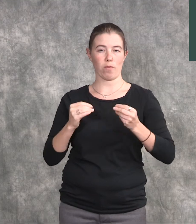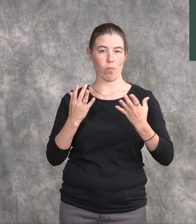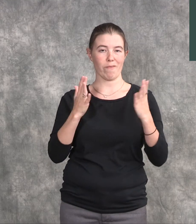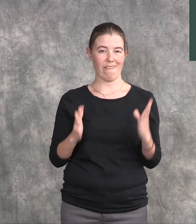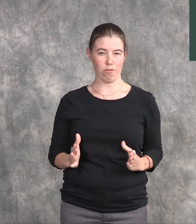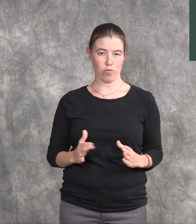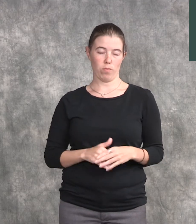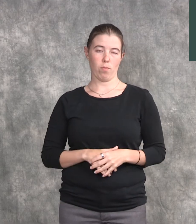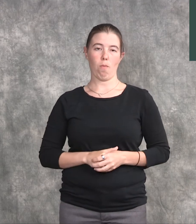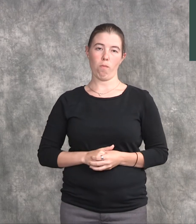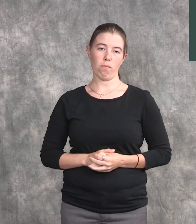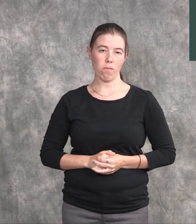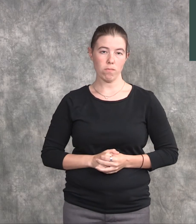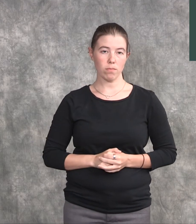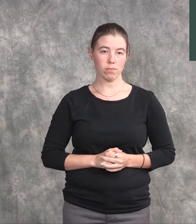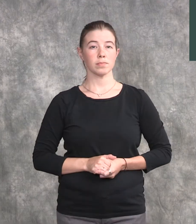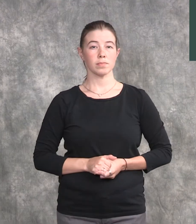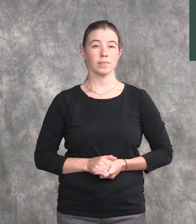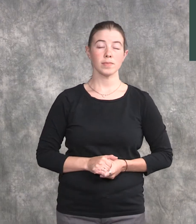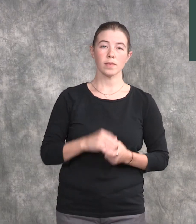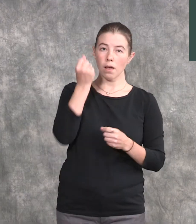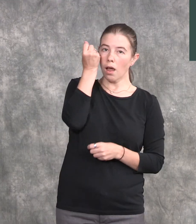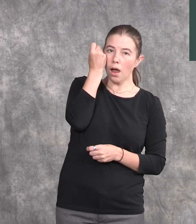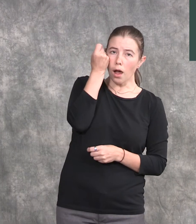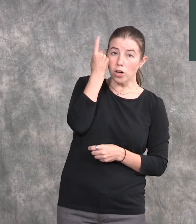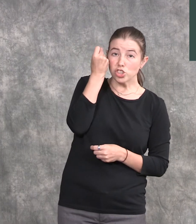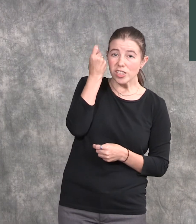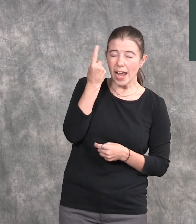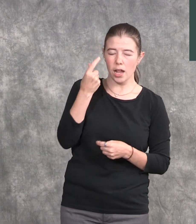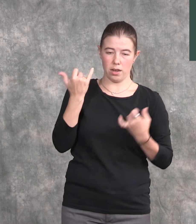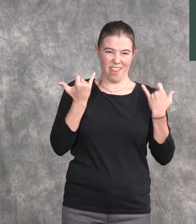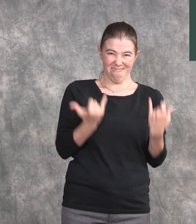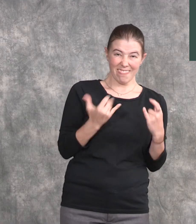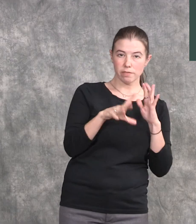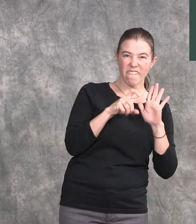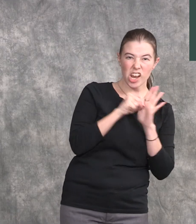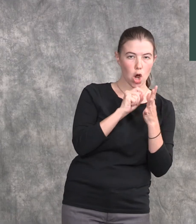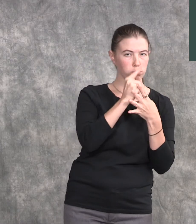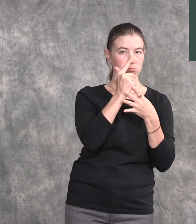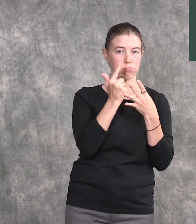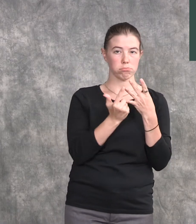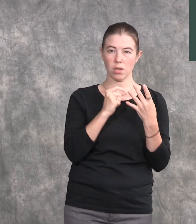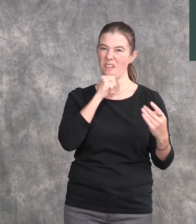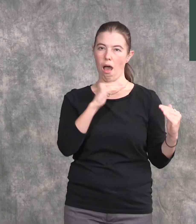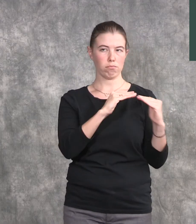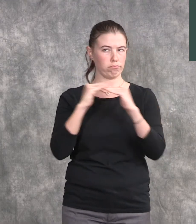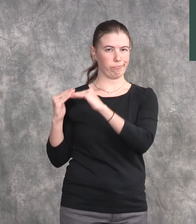used by a medical provider. The content of this video does not constitute legal advice.